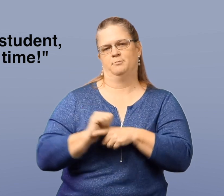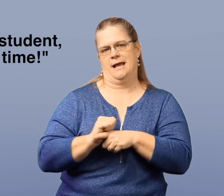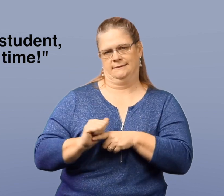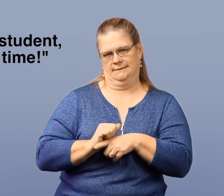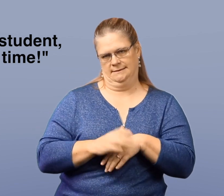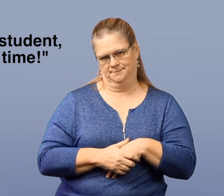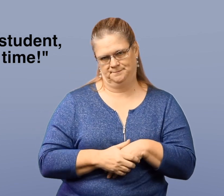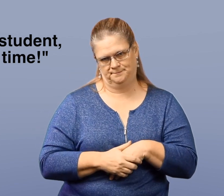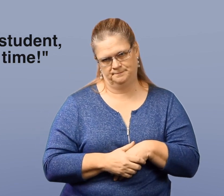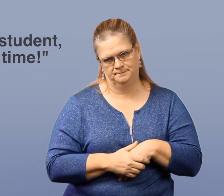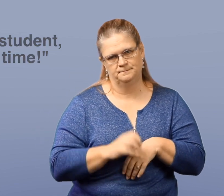Those are best practices.